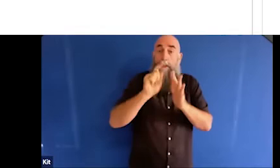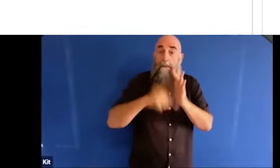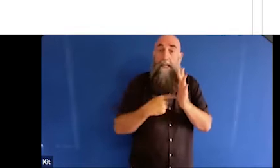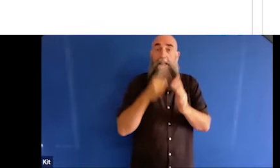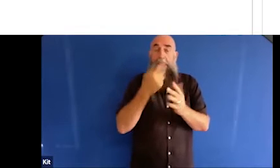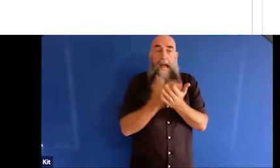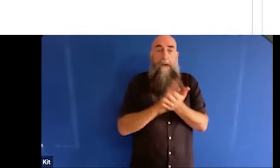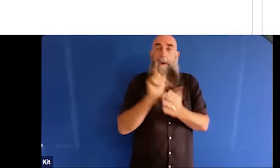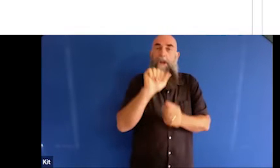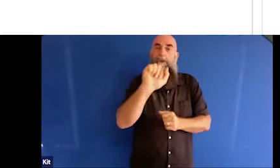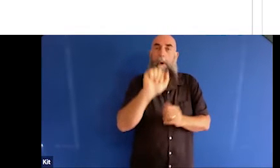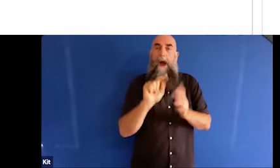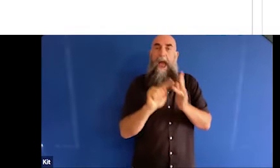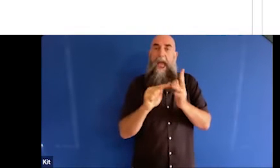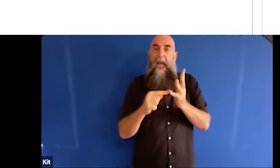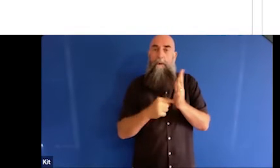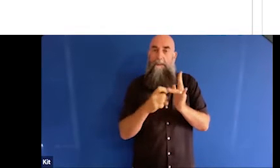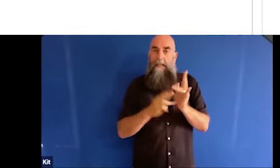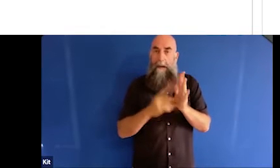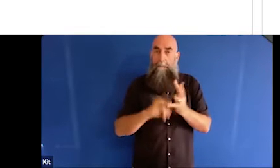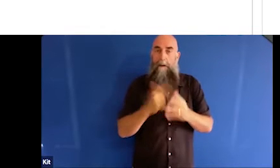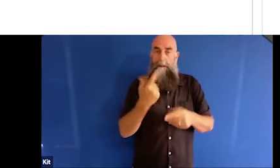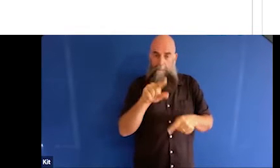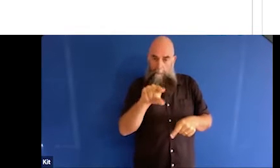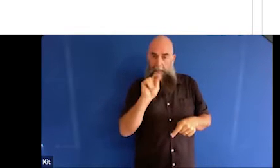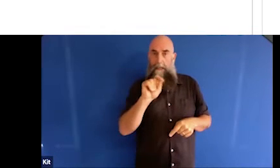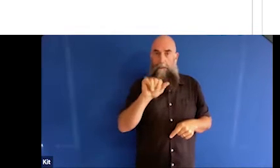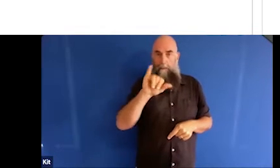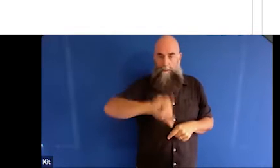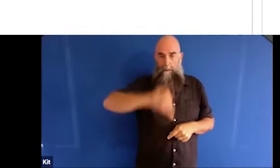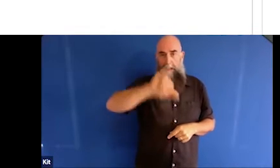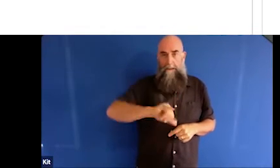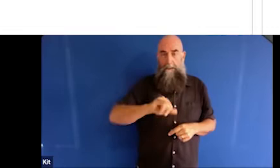so selecting one of those explaining how your project relates to that.